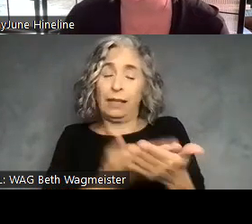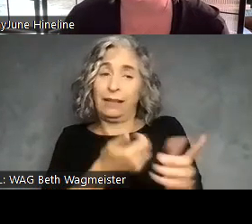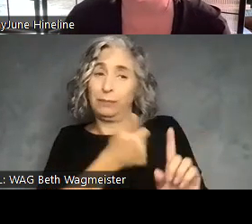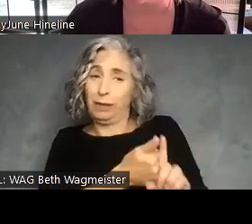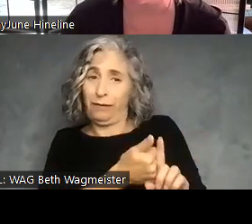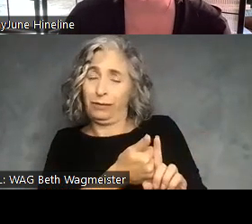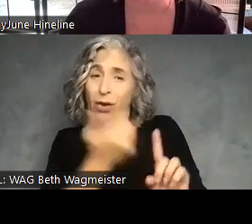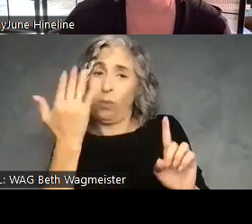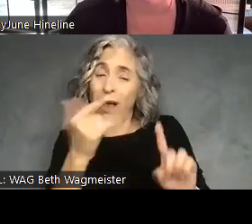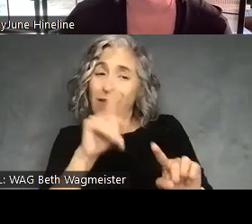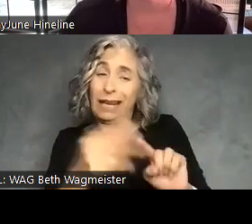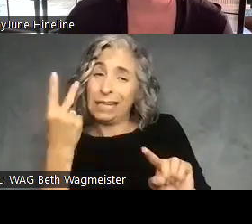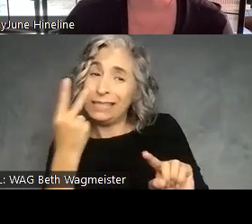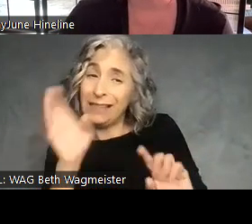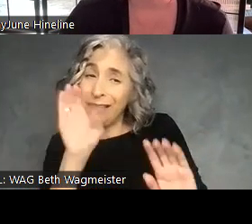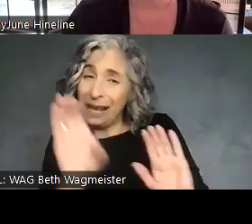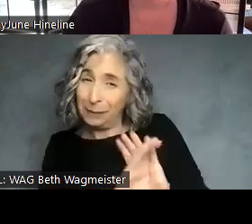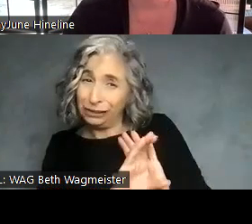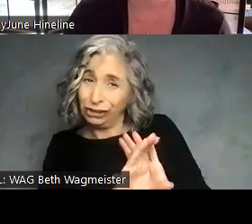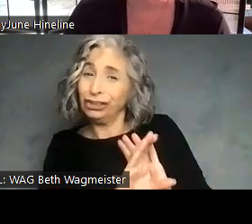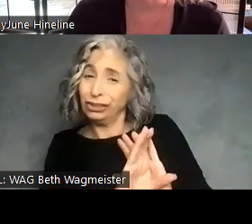sending that link to the email address so they can bypass that.